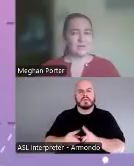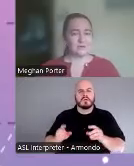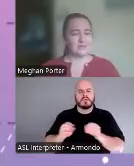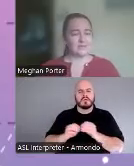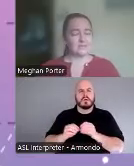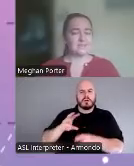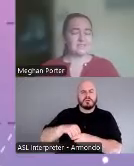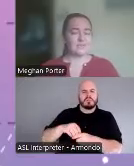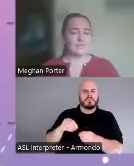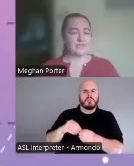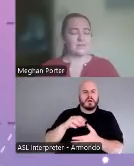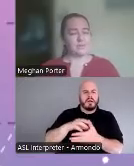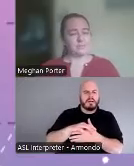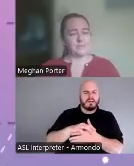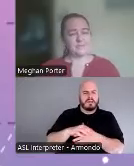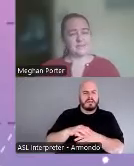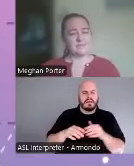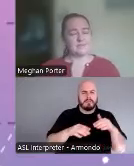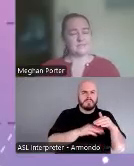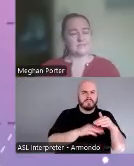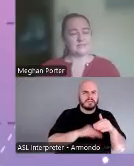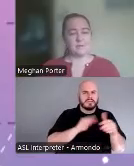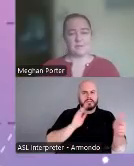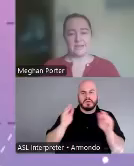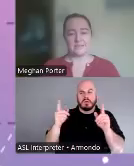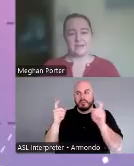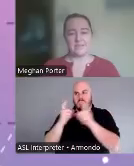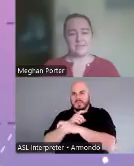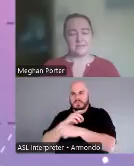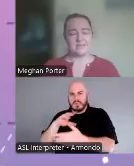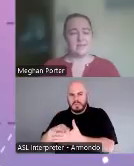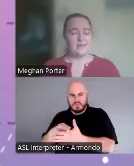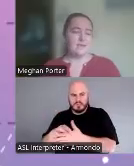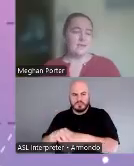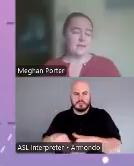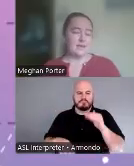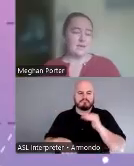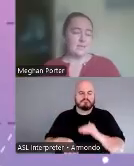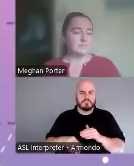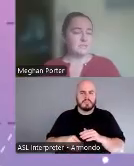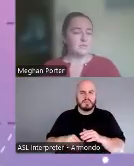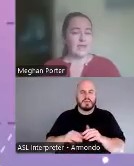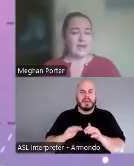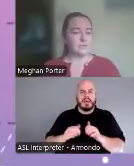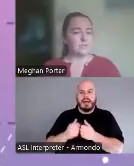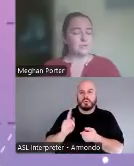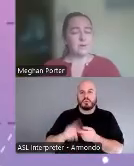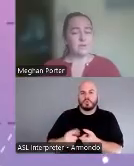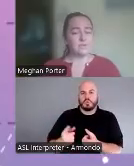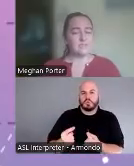organize it, so thinking about basic versus complex content, doing how-to posts.